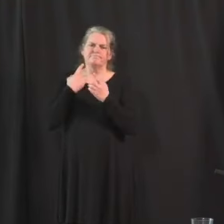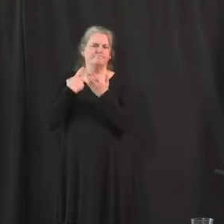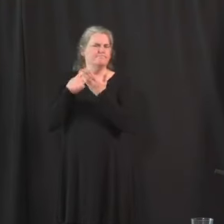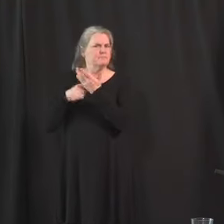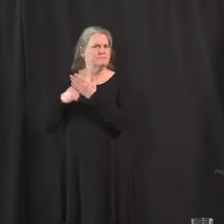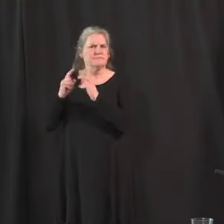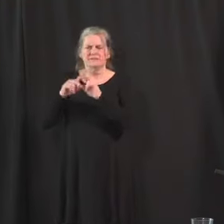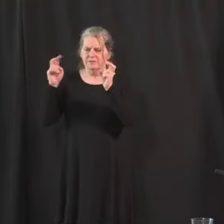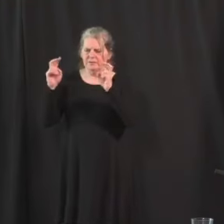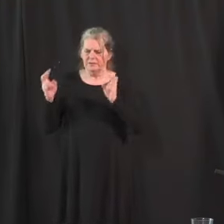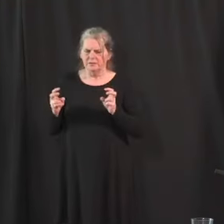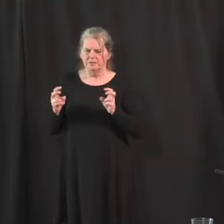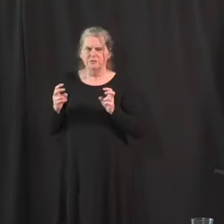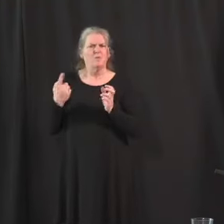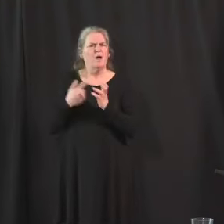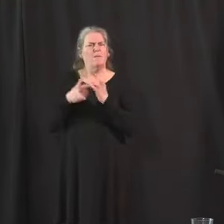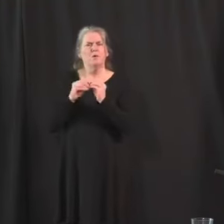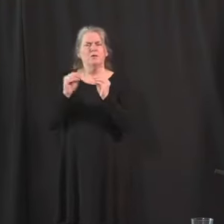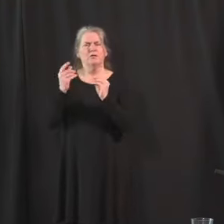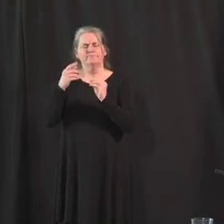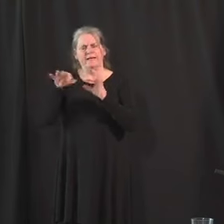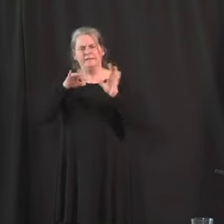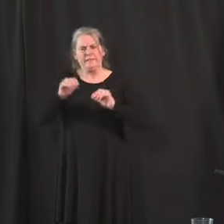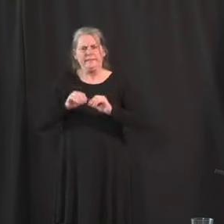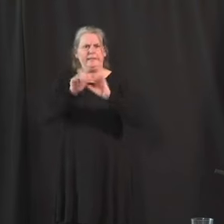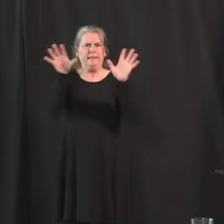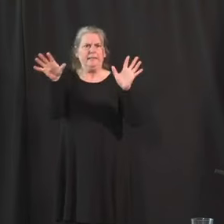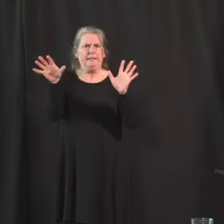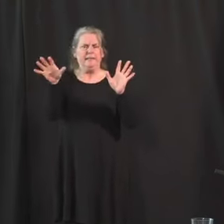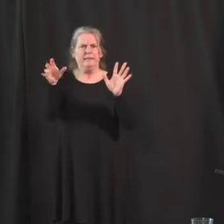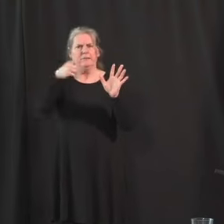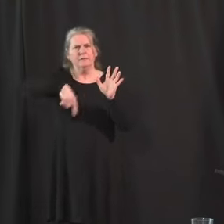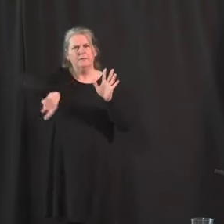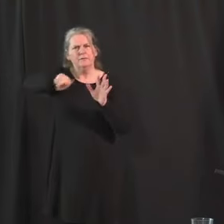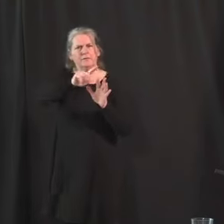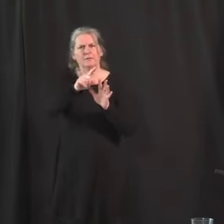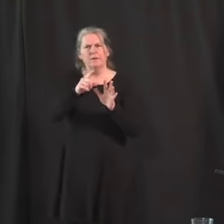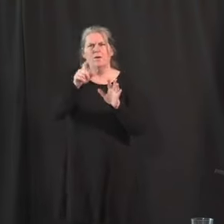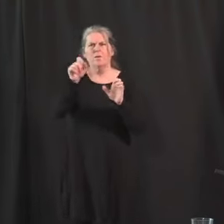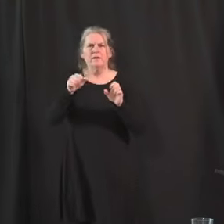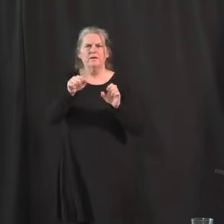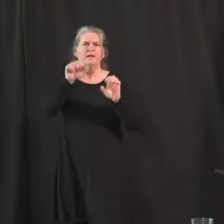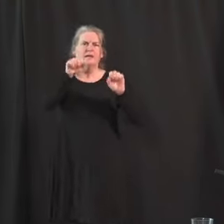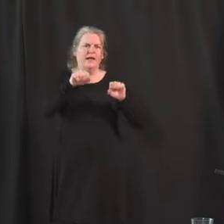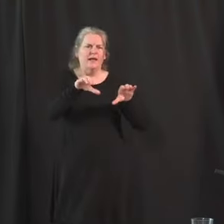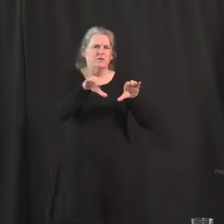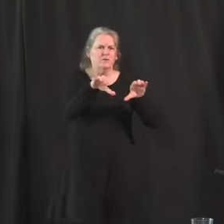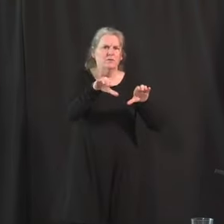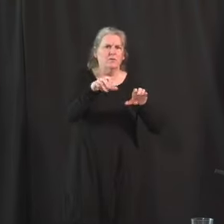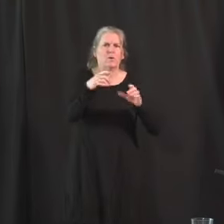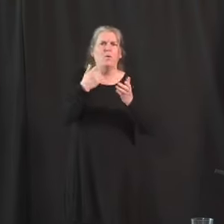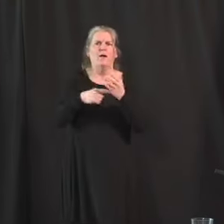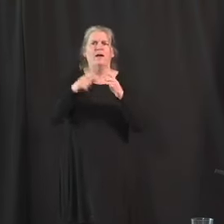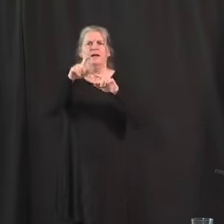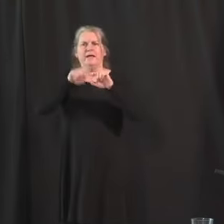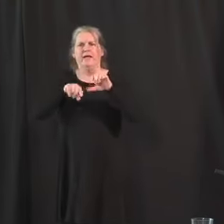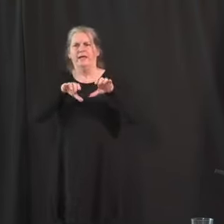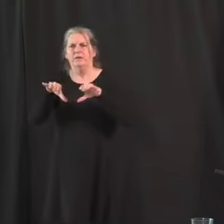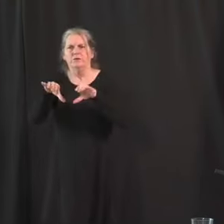CLARITY ON WHAT IS OR WHAT IS NOT ACCEPTABLE IN TERMS OF PHYSICAL DISTANCING AND COVID PREPARATION.